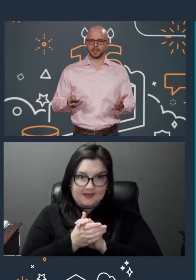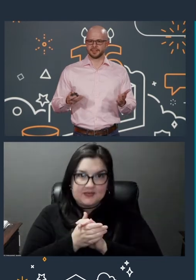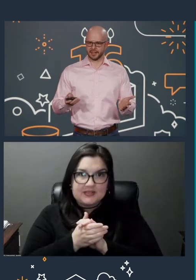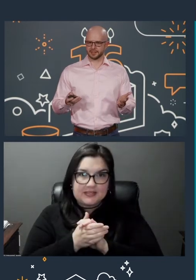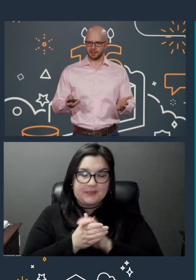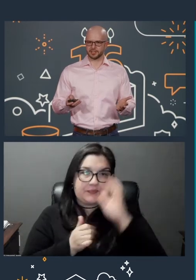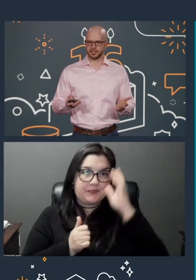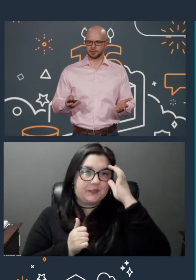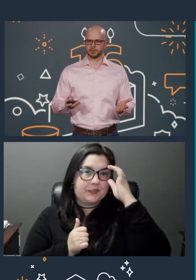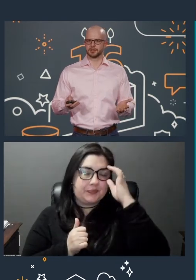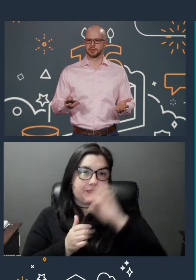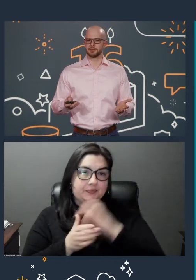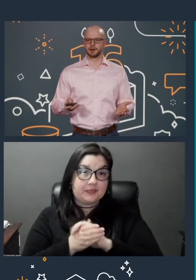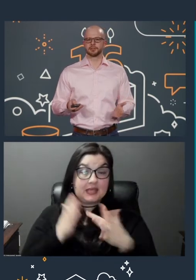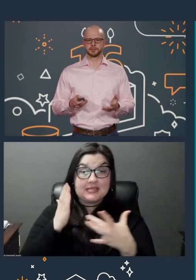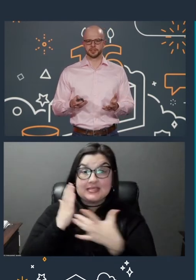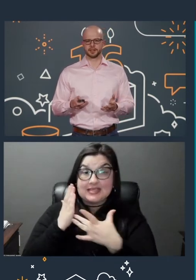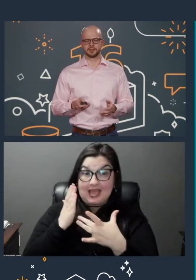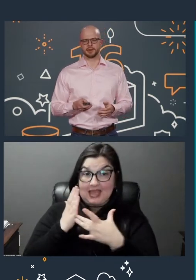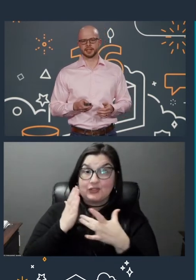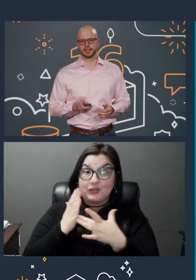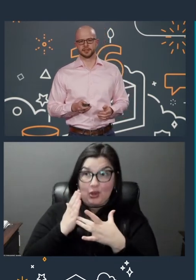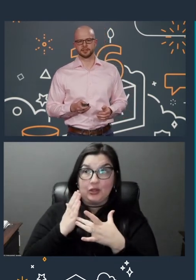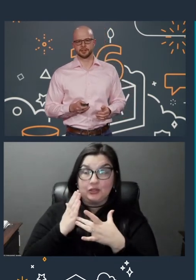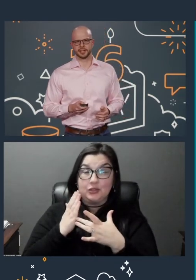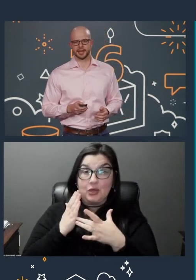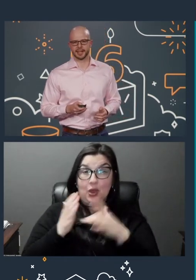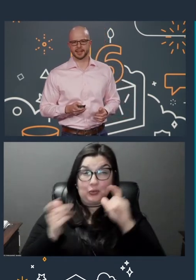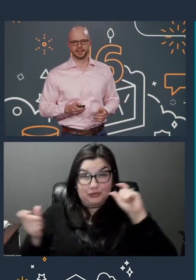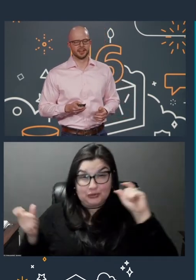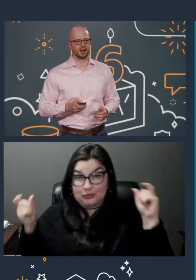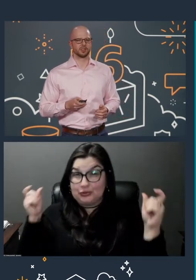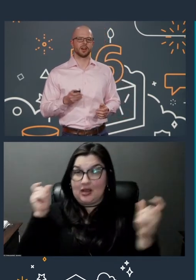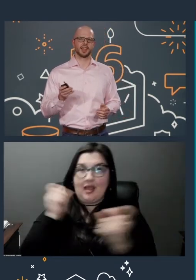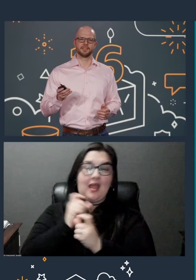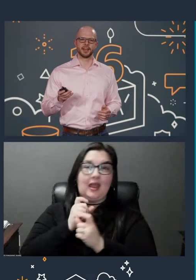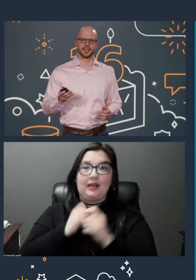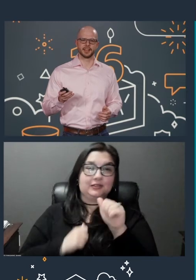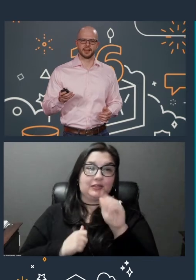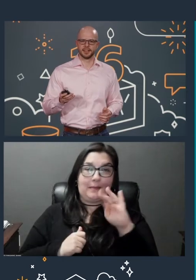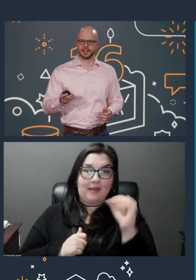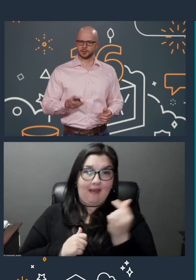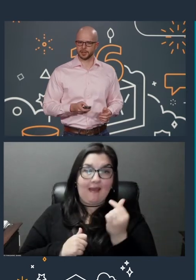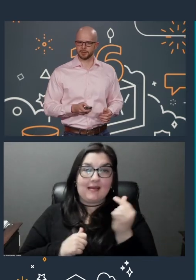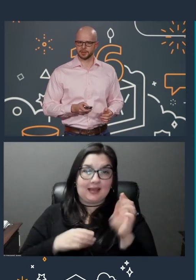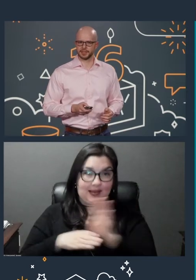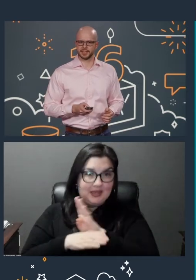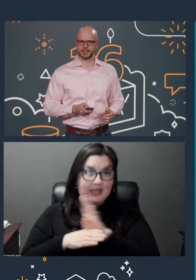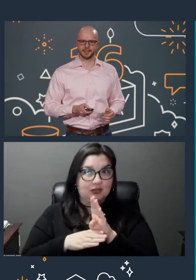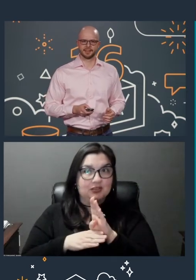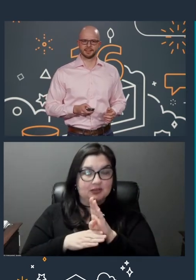that technology was going to revolutionize the banking industry. And along that vein, in 2014,